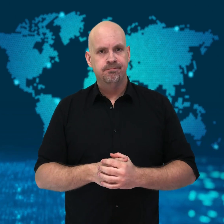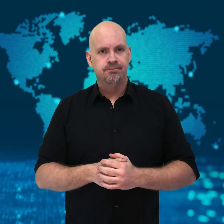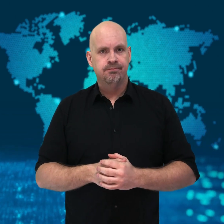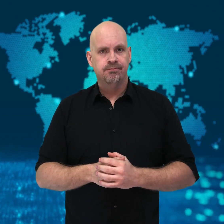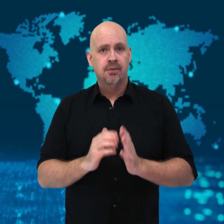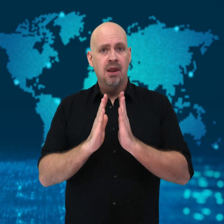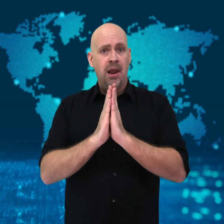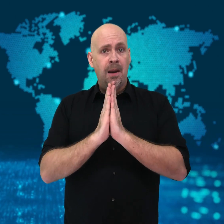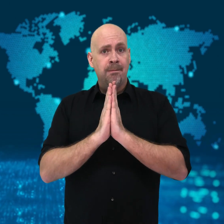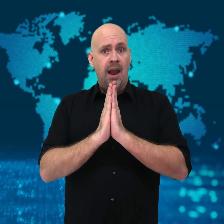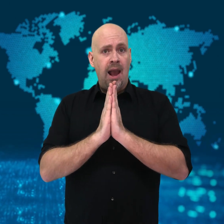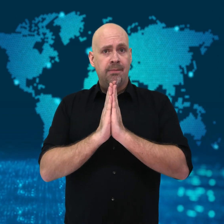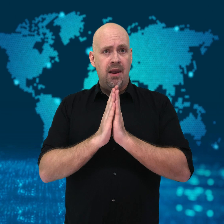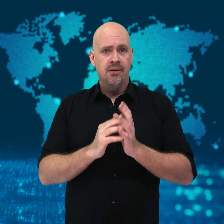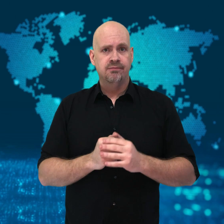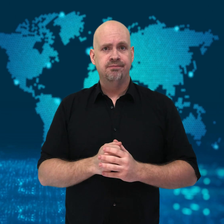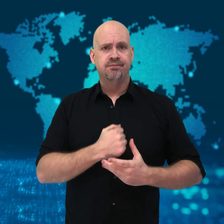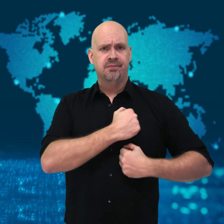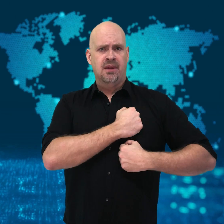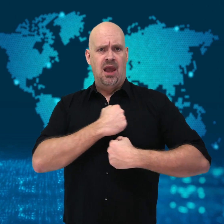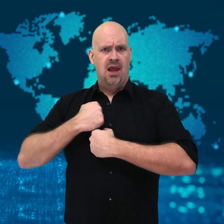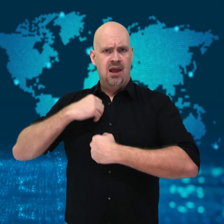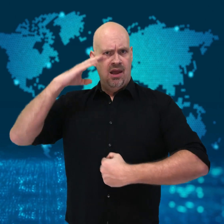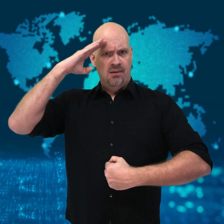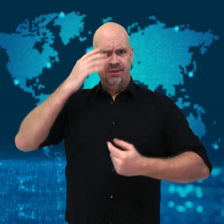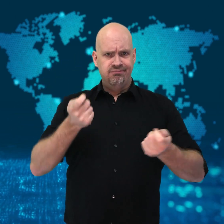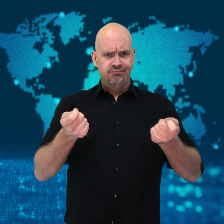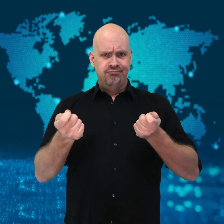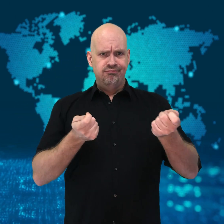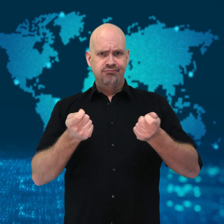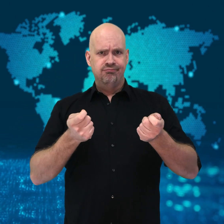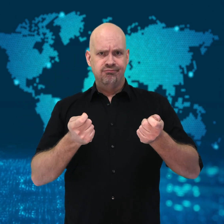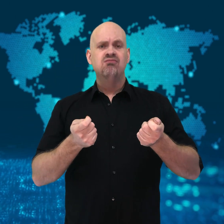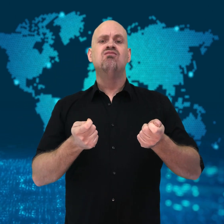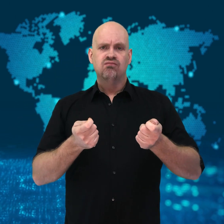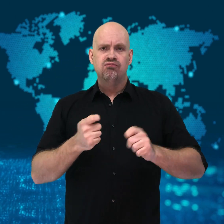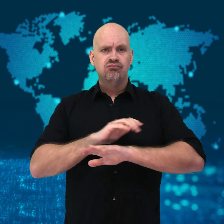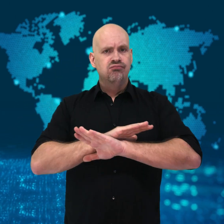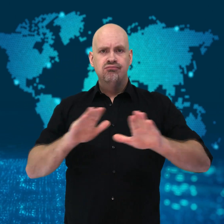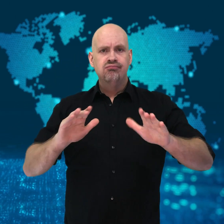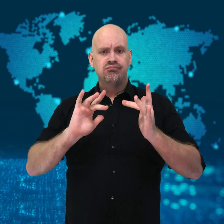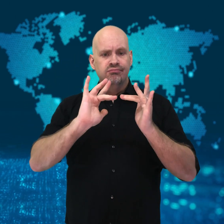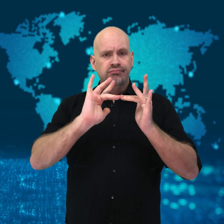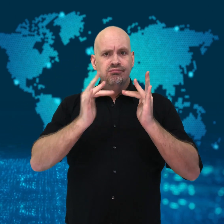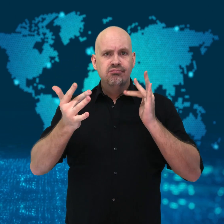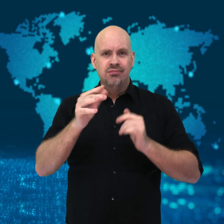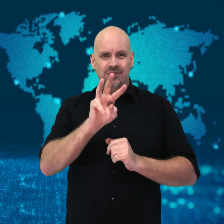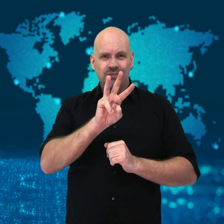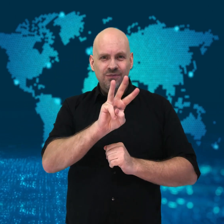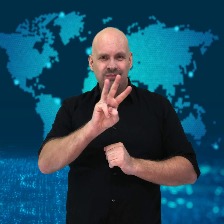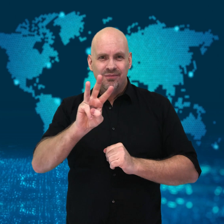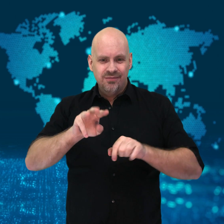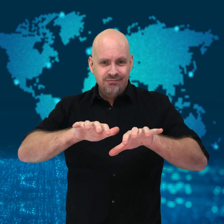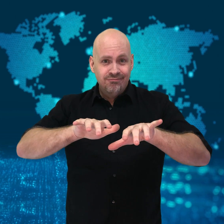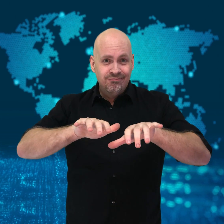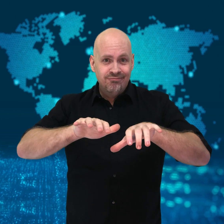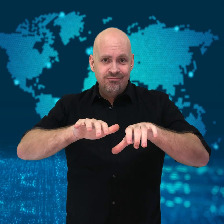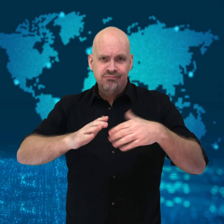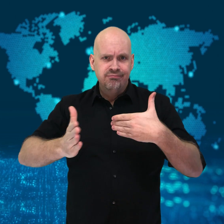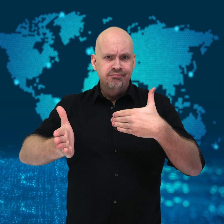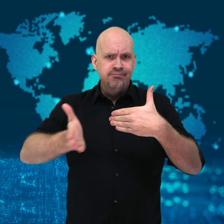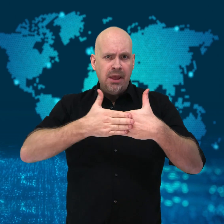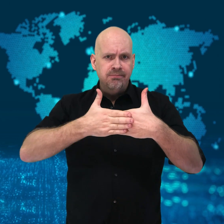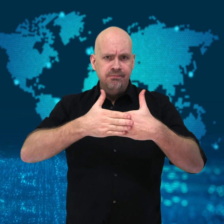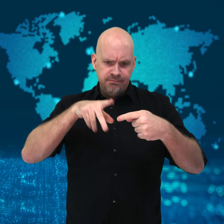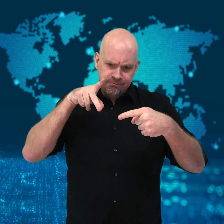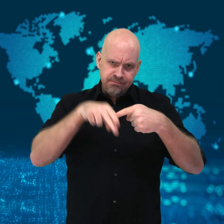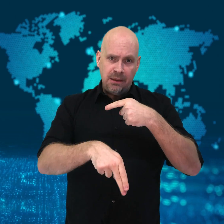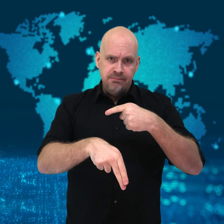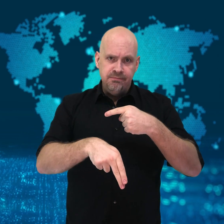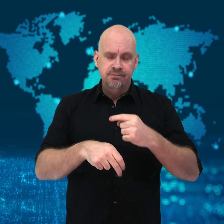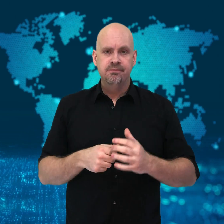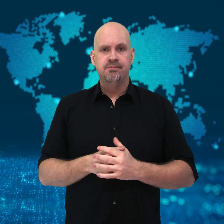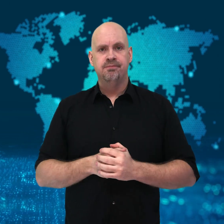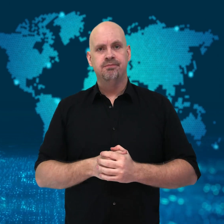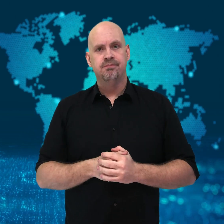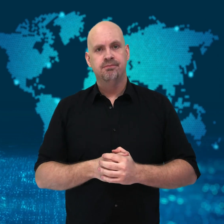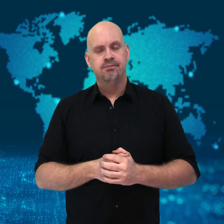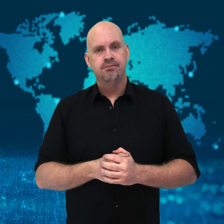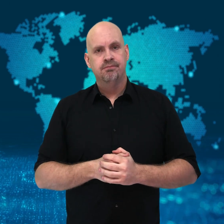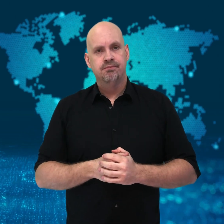Military shuts down internet.